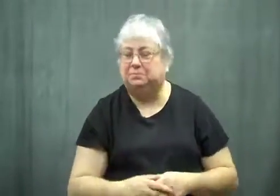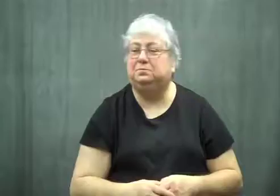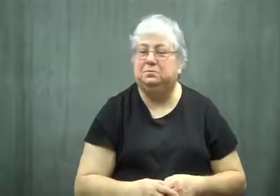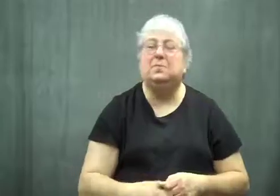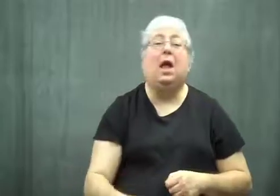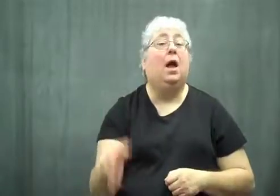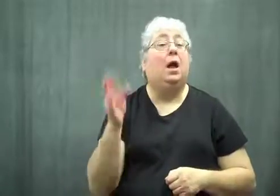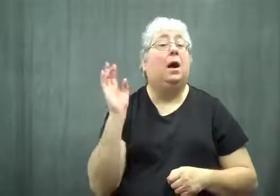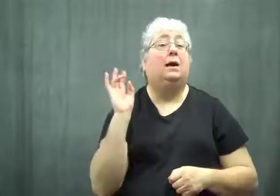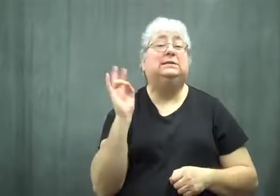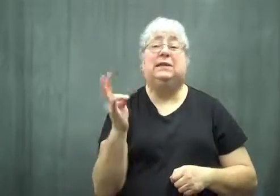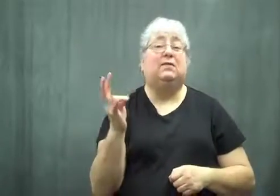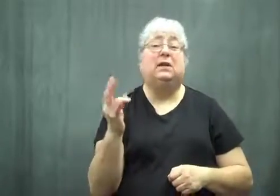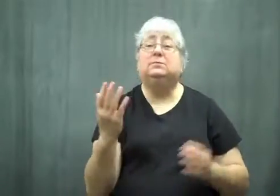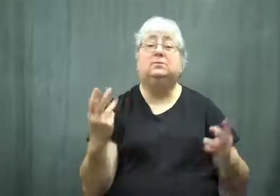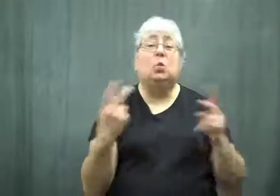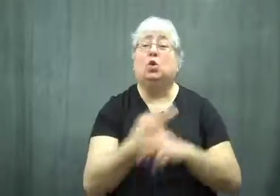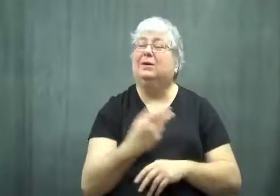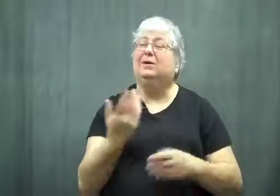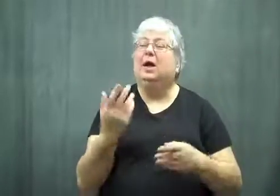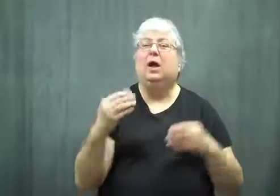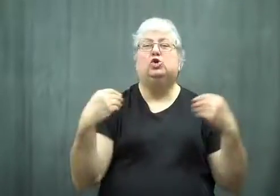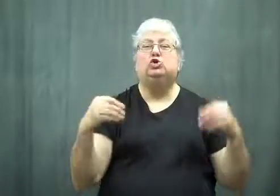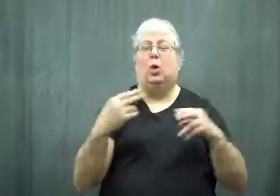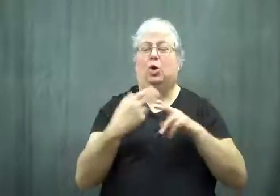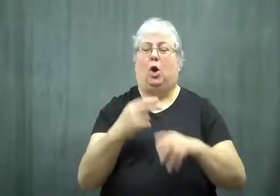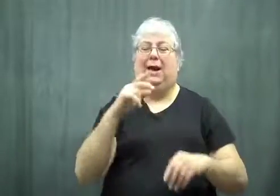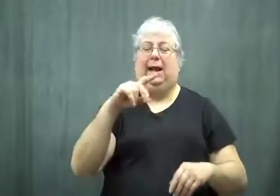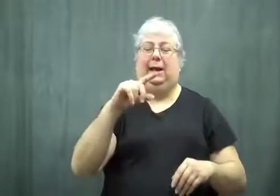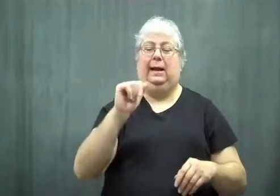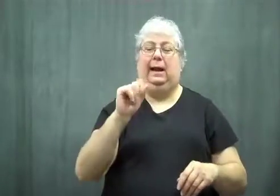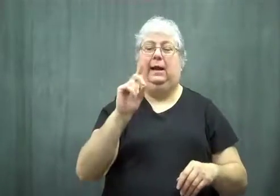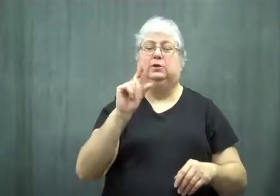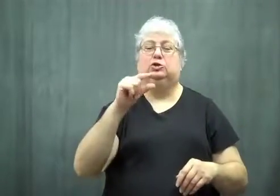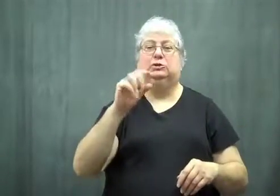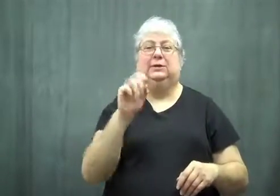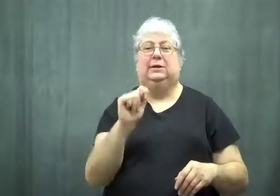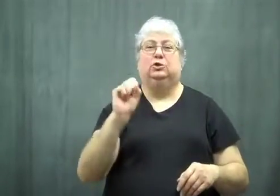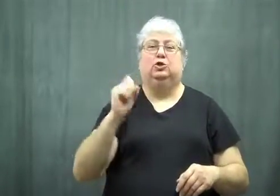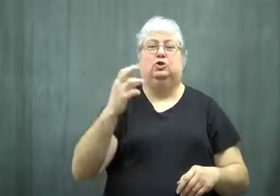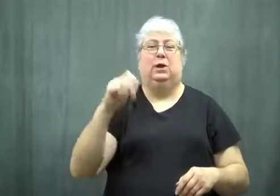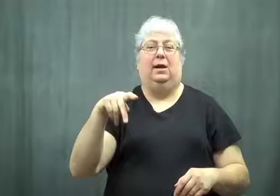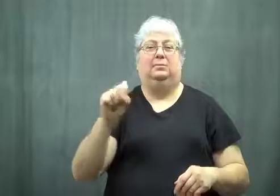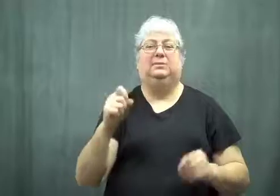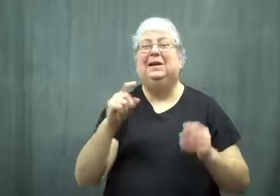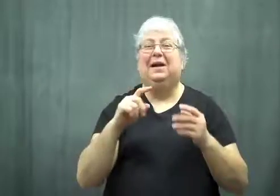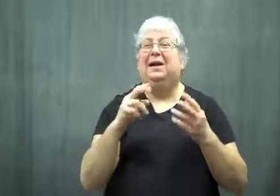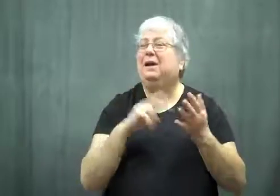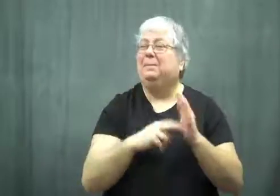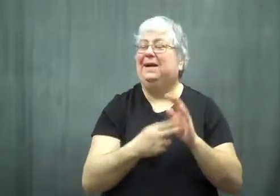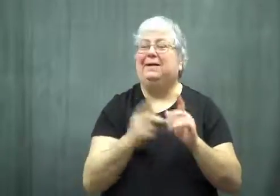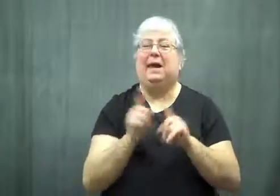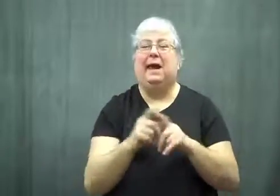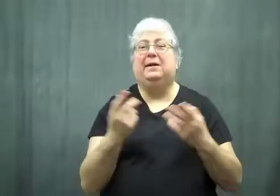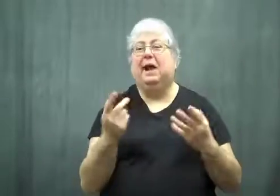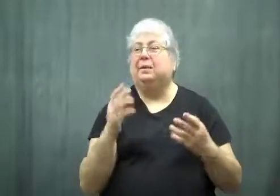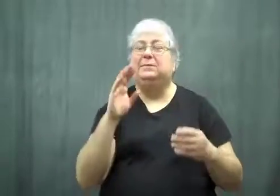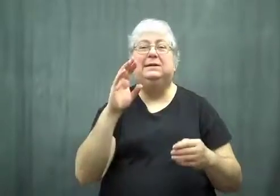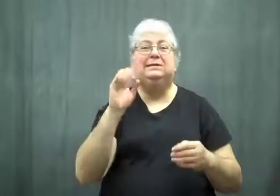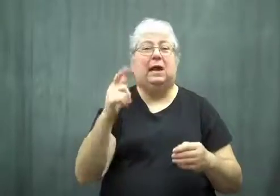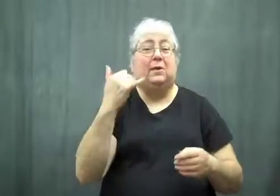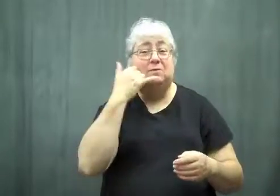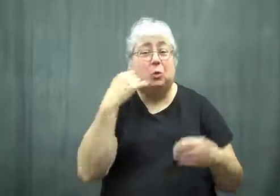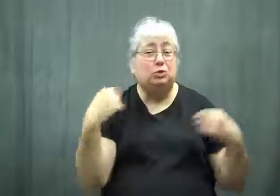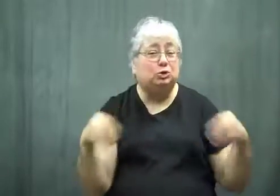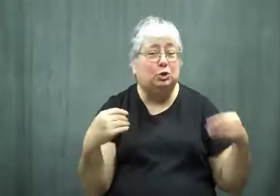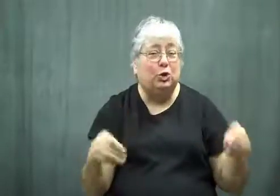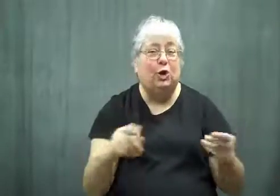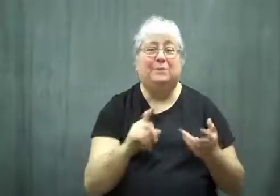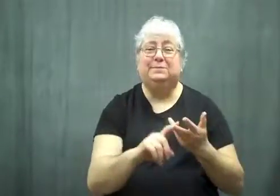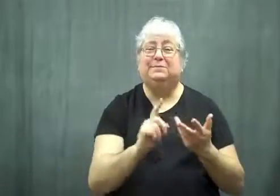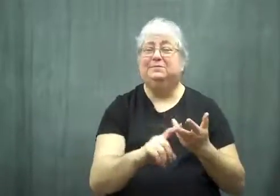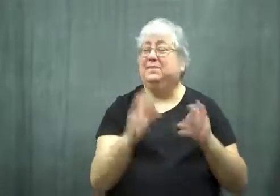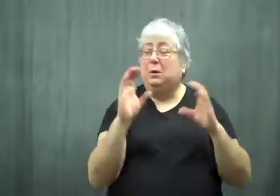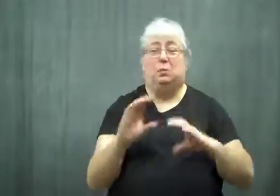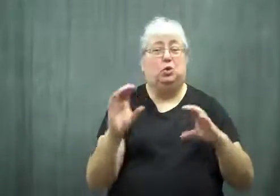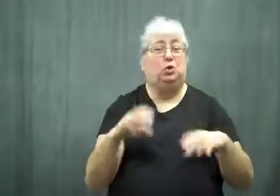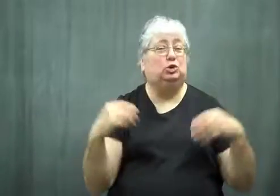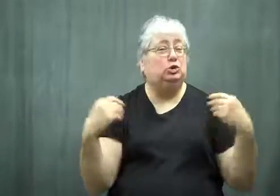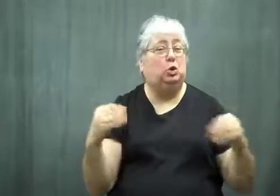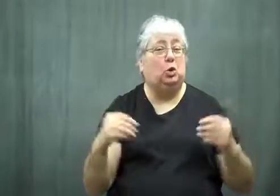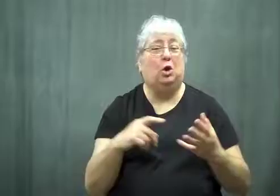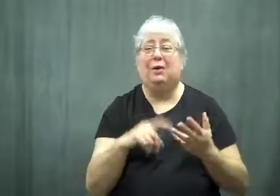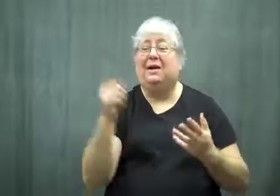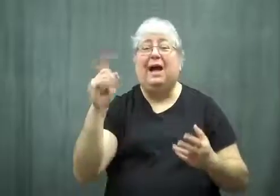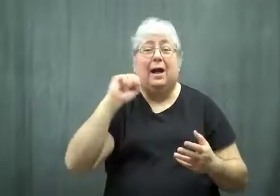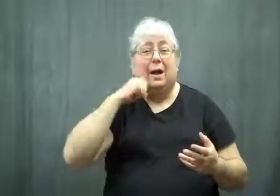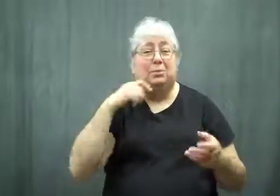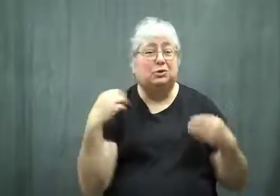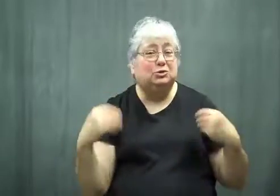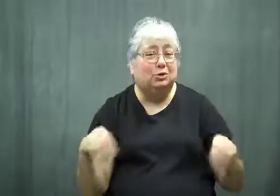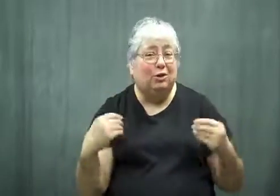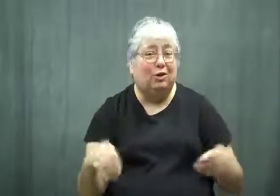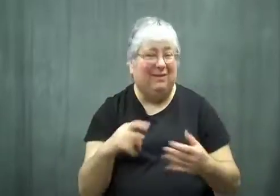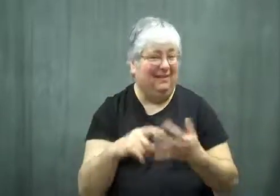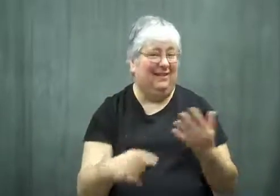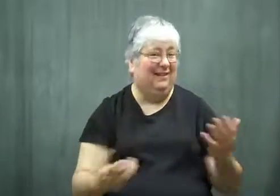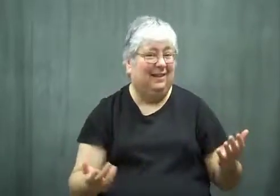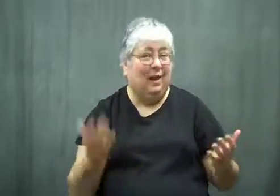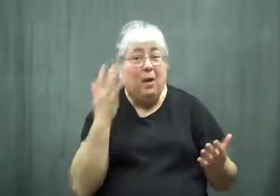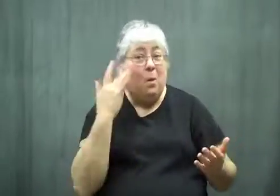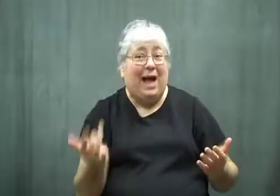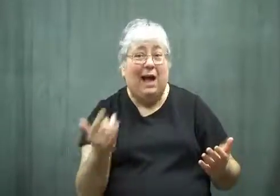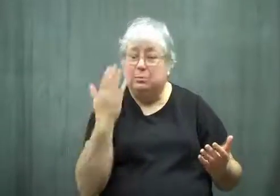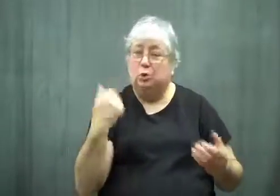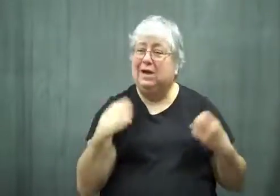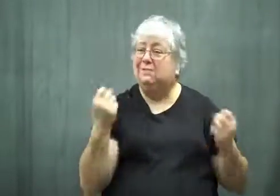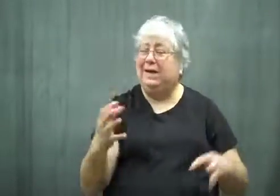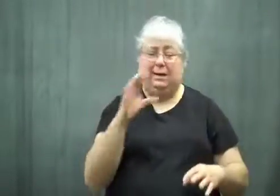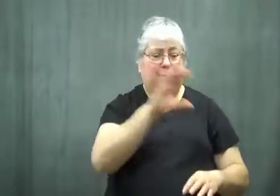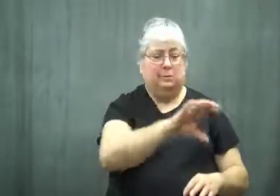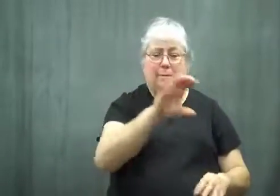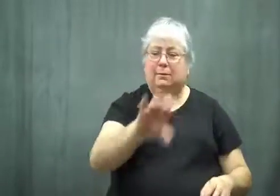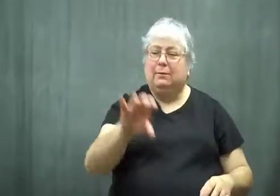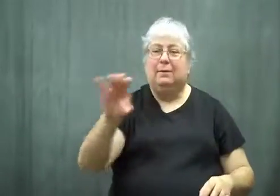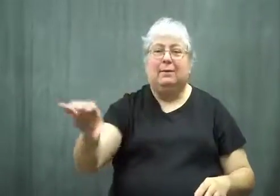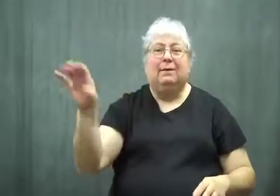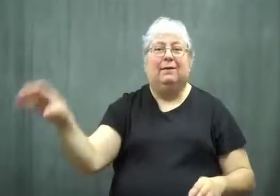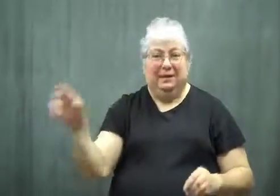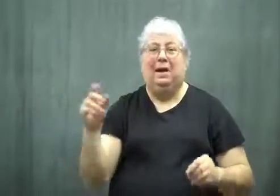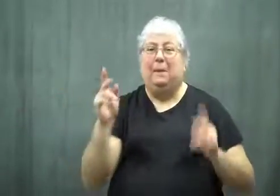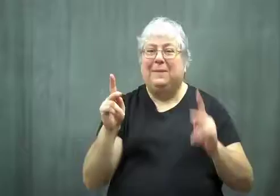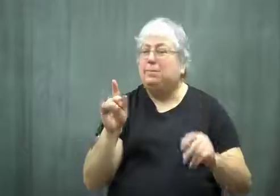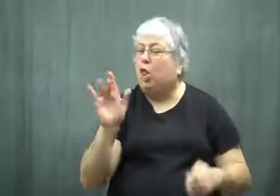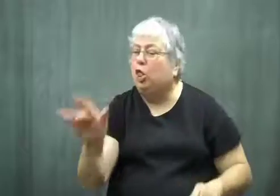Number 7 is gadget shops, meaning cell phone stores, computer and Apple stores.